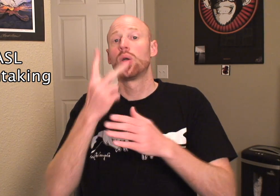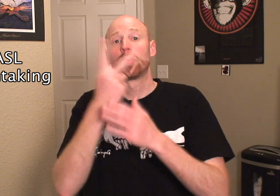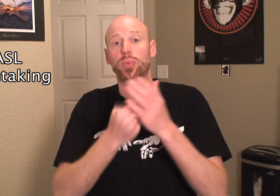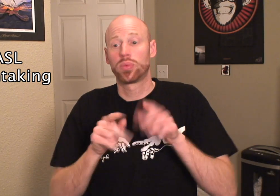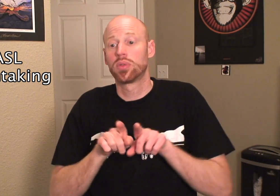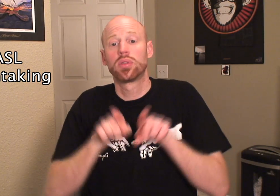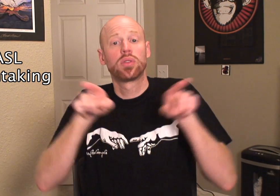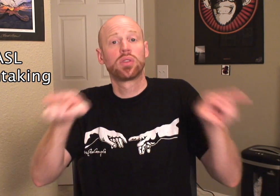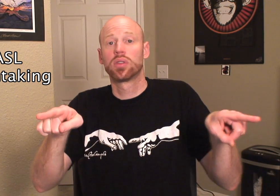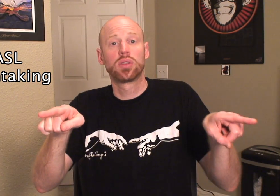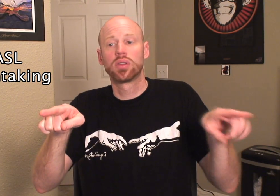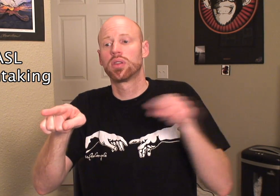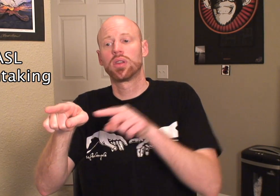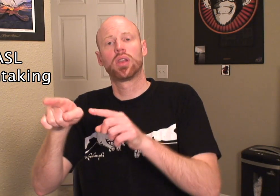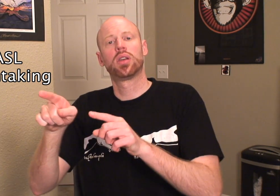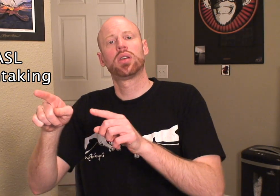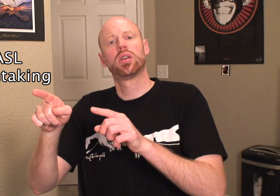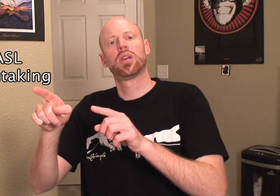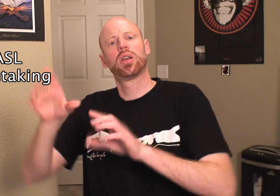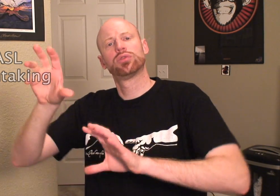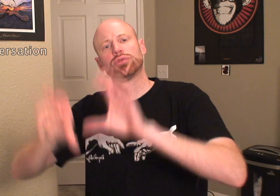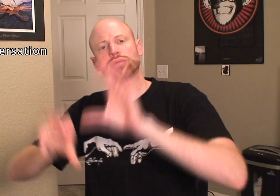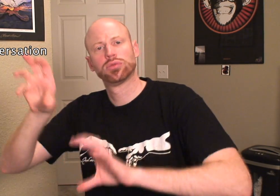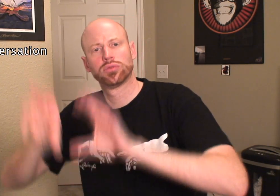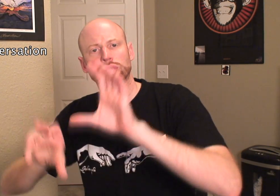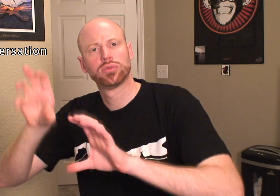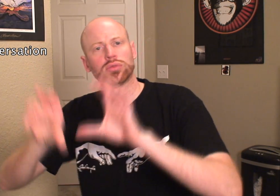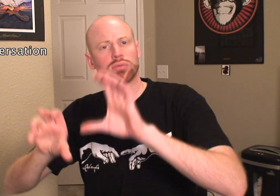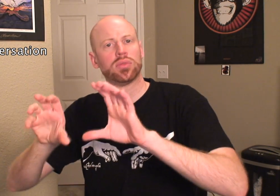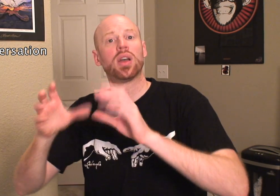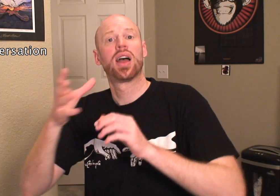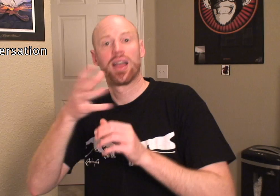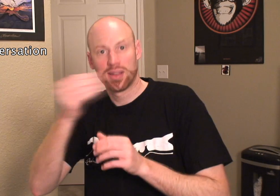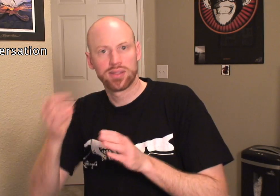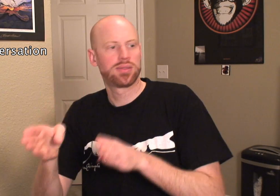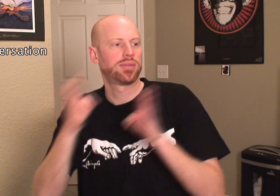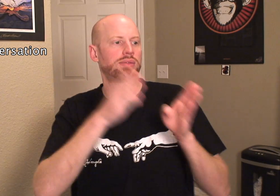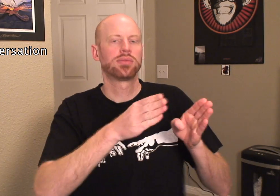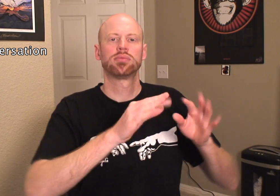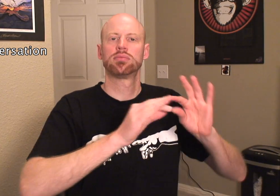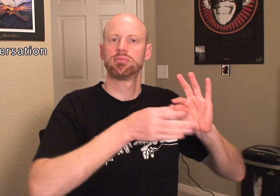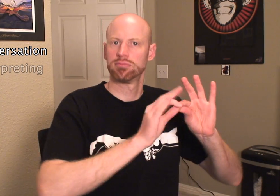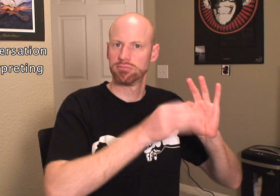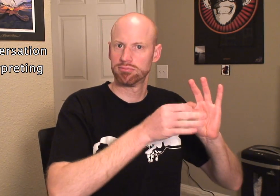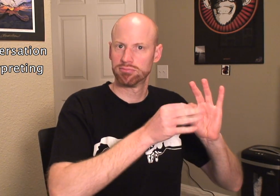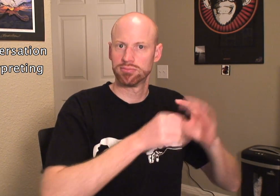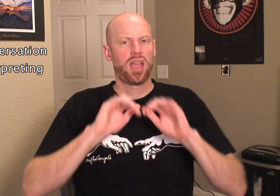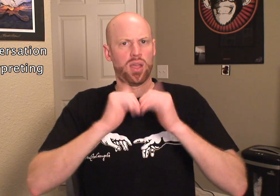in both conversational and interpretation contexts;